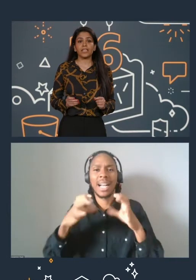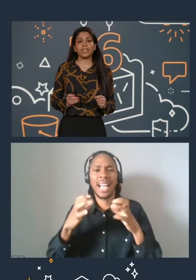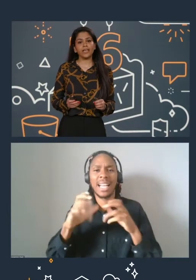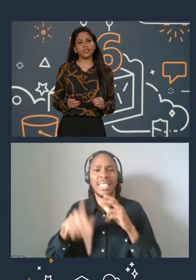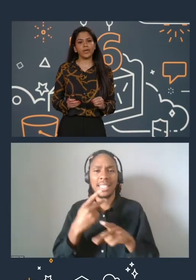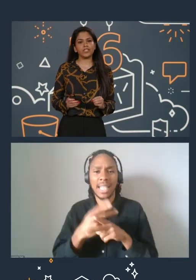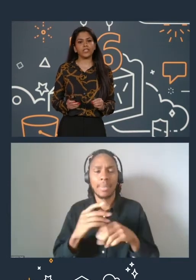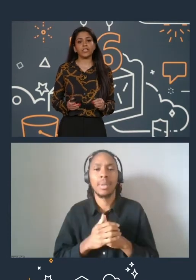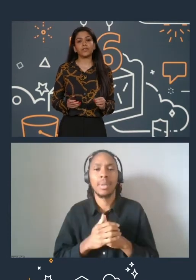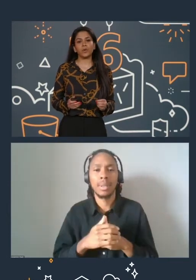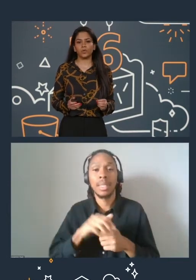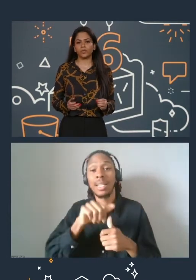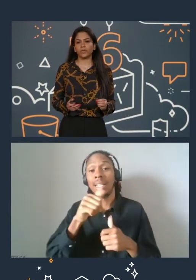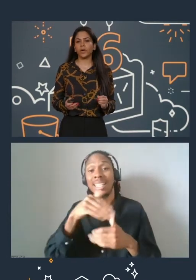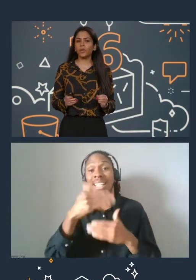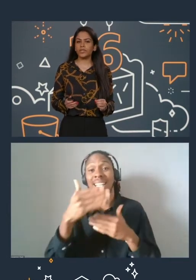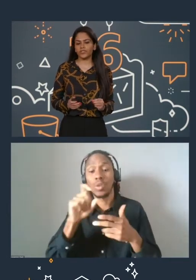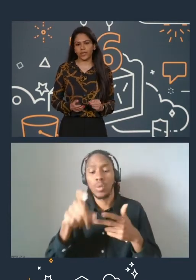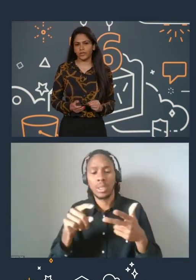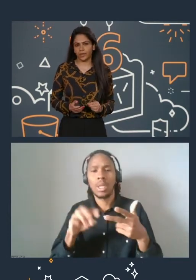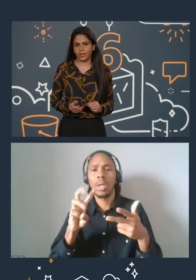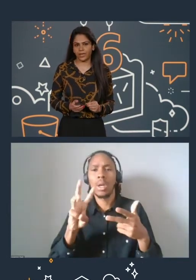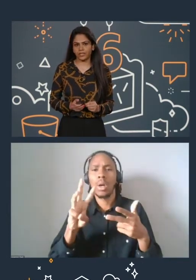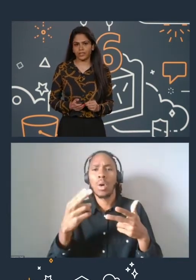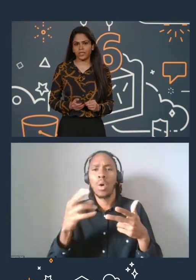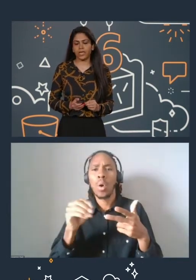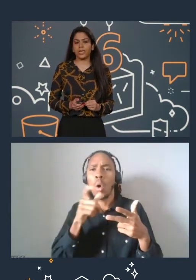The next question is who. Who is trying to replicate?